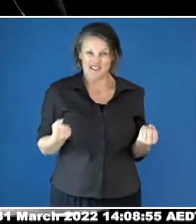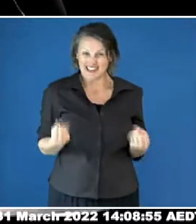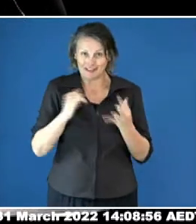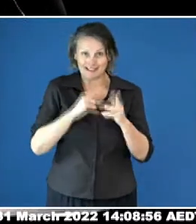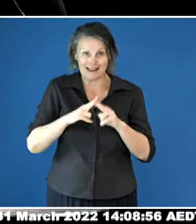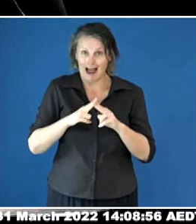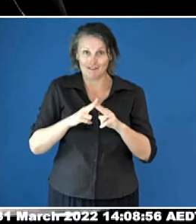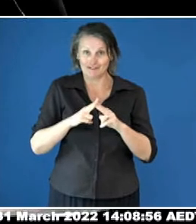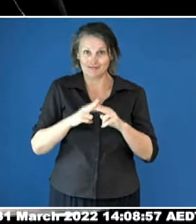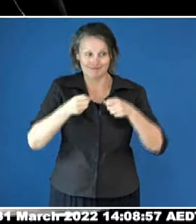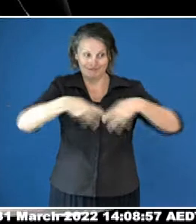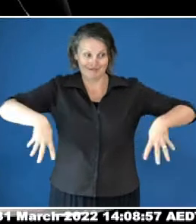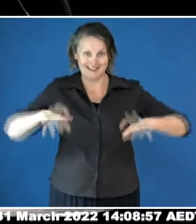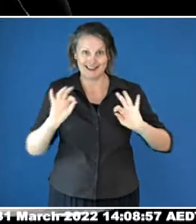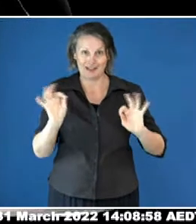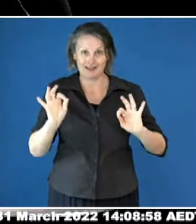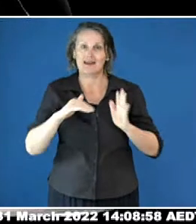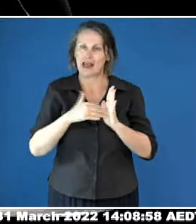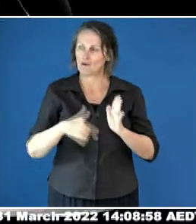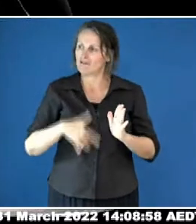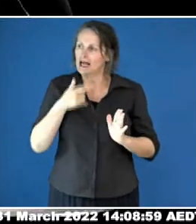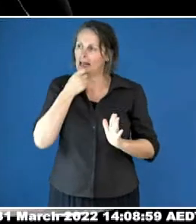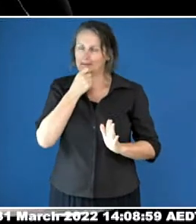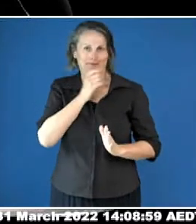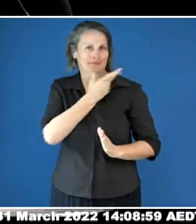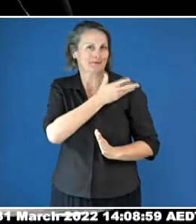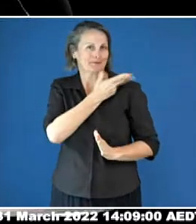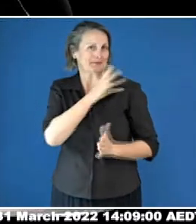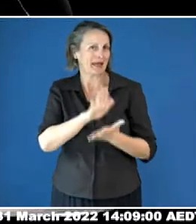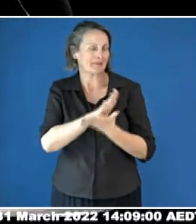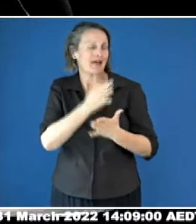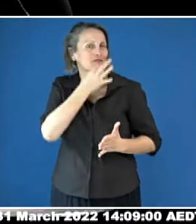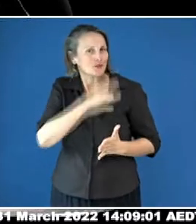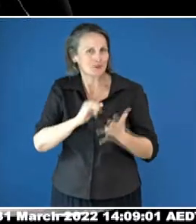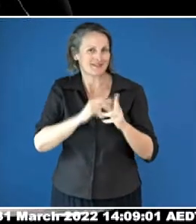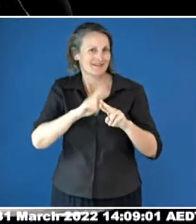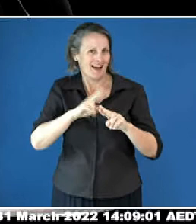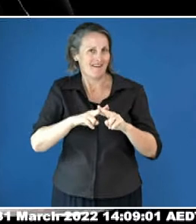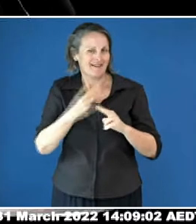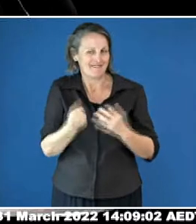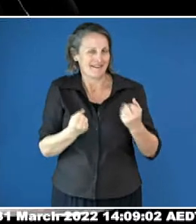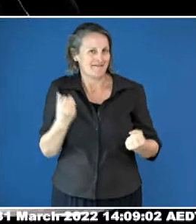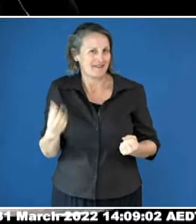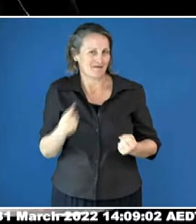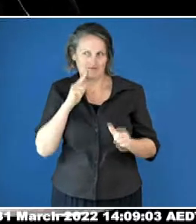Now I feel a little bit spoiled because we have a few staff, which is fantastic. But, yes, so that's my role.